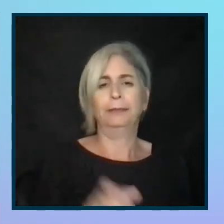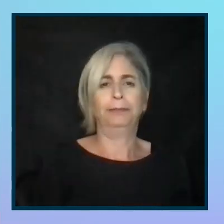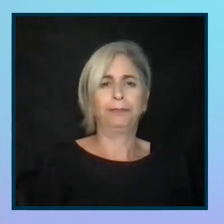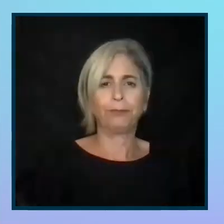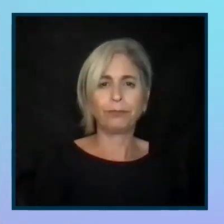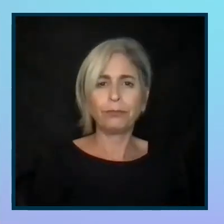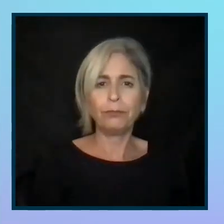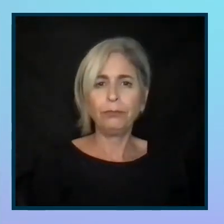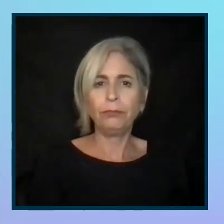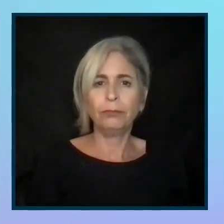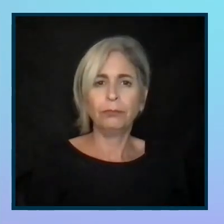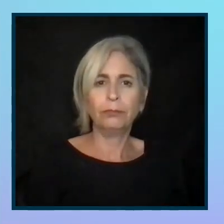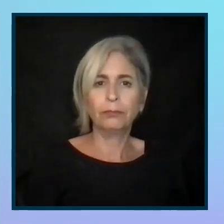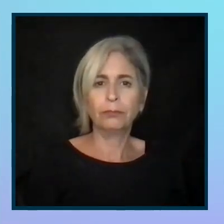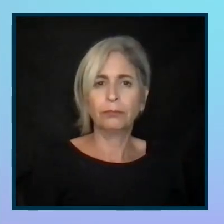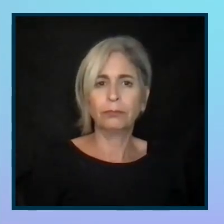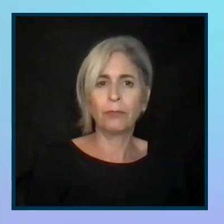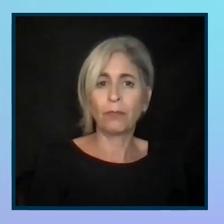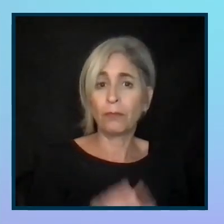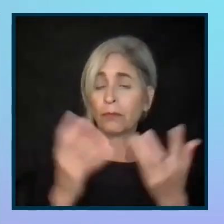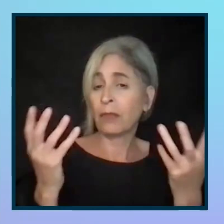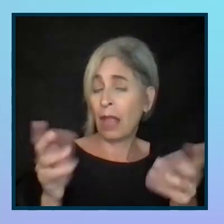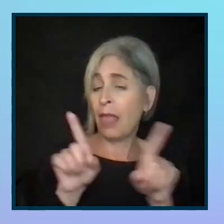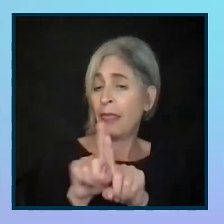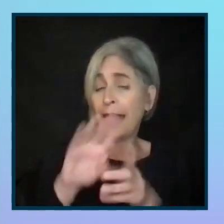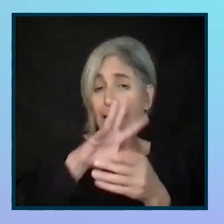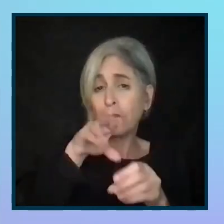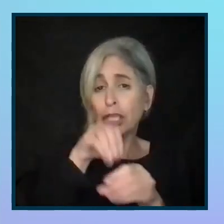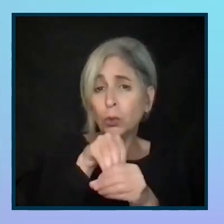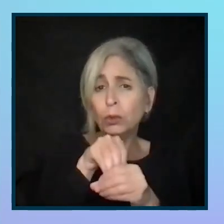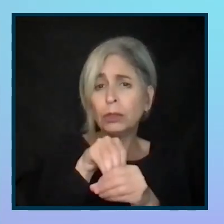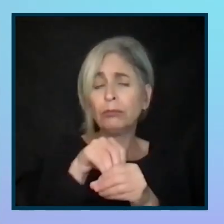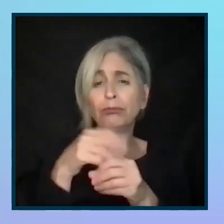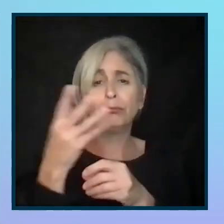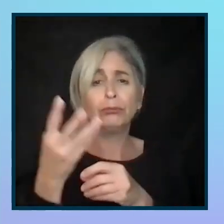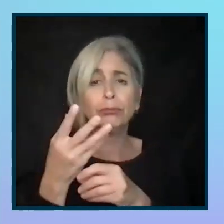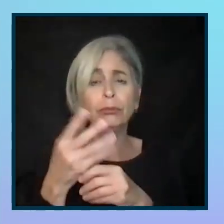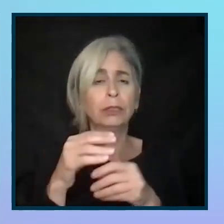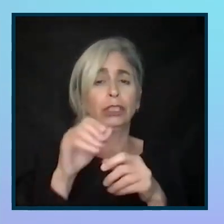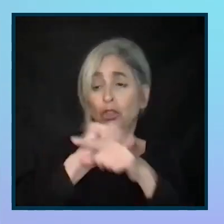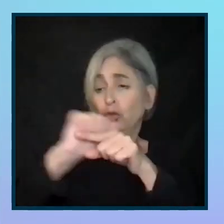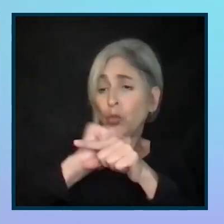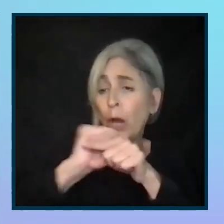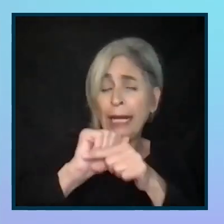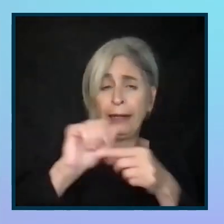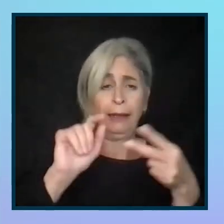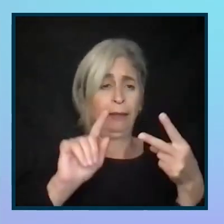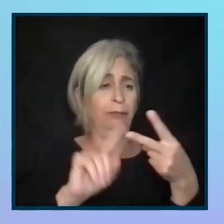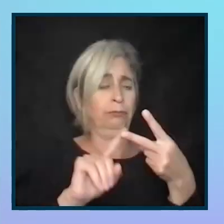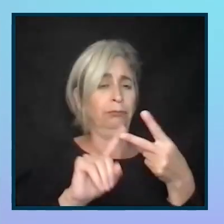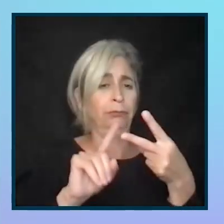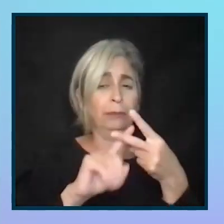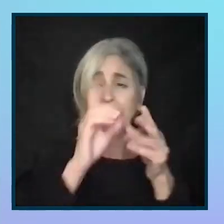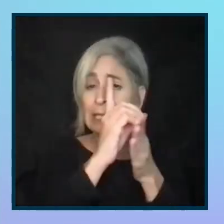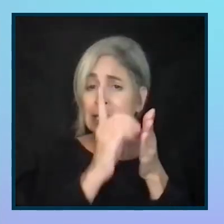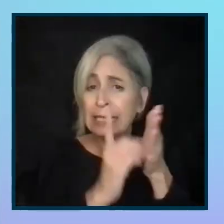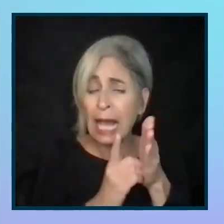and that includes training, that includes that their designs improve,